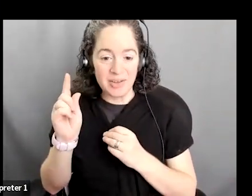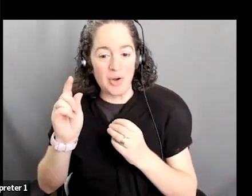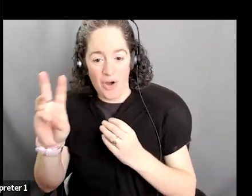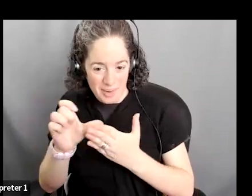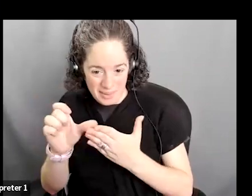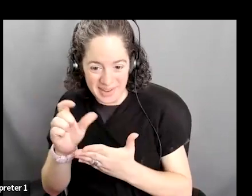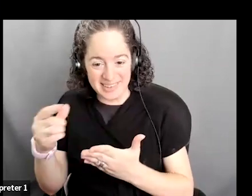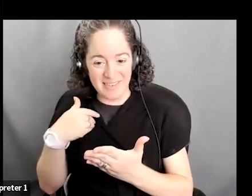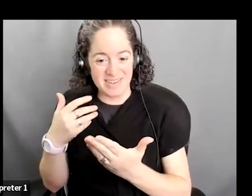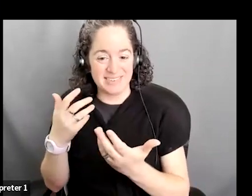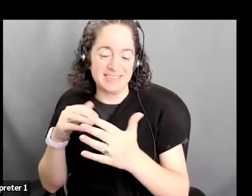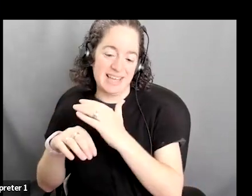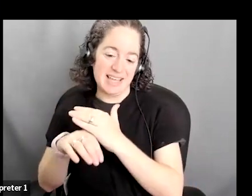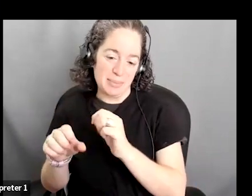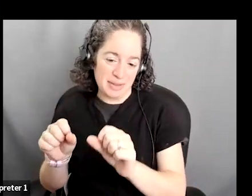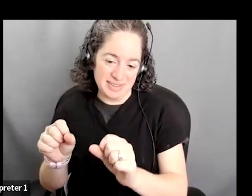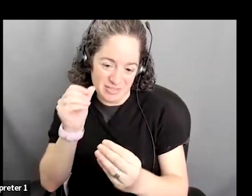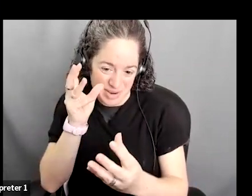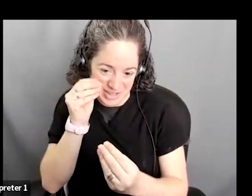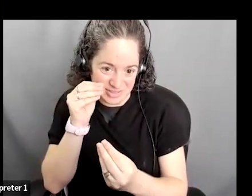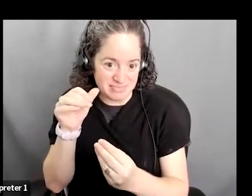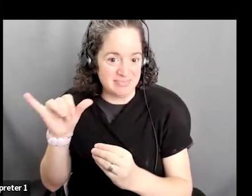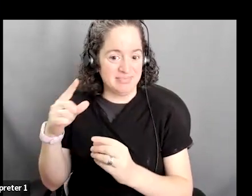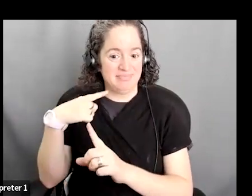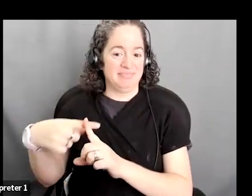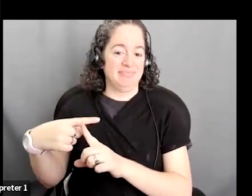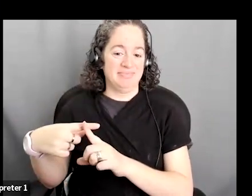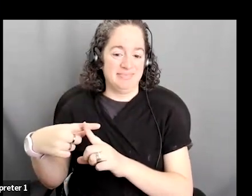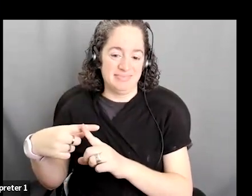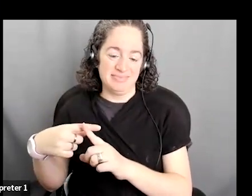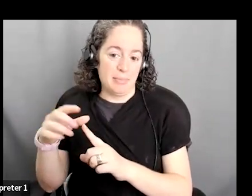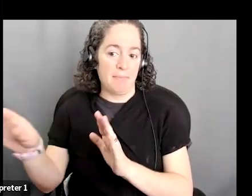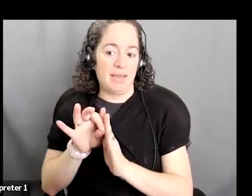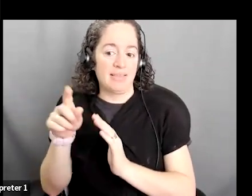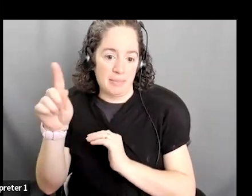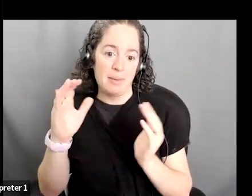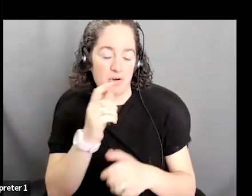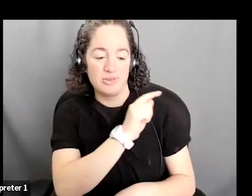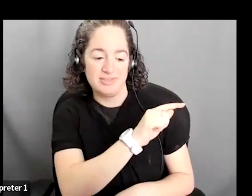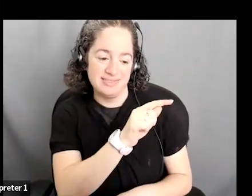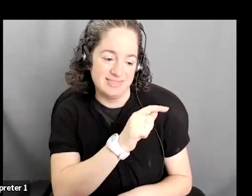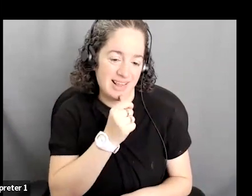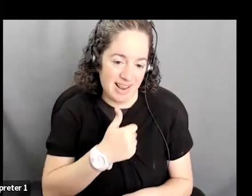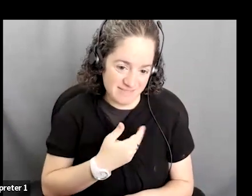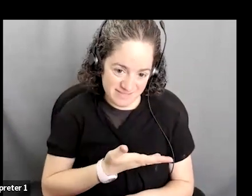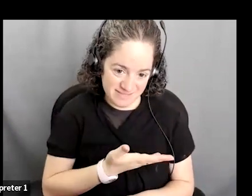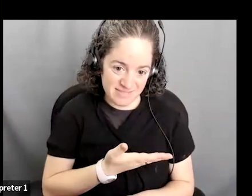that is a good sign over an alternative that doesn't. The ones who don't have it need